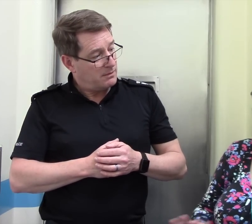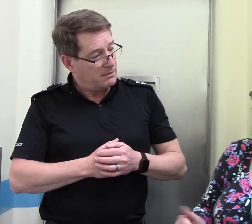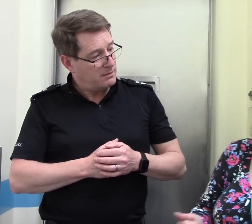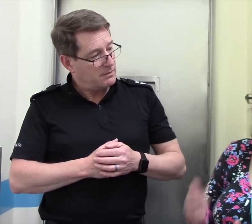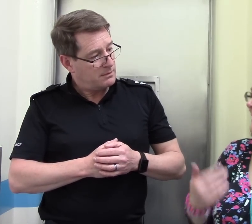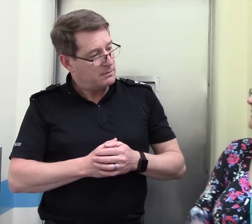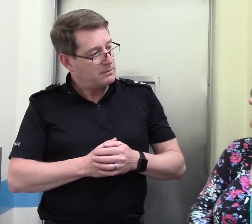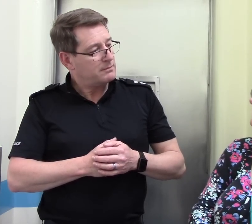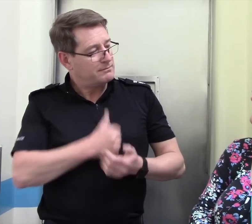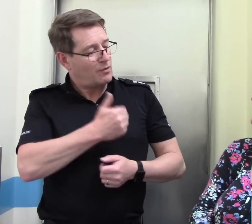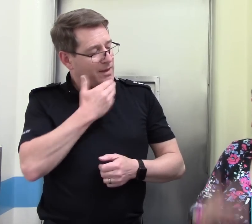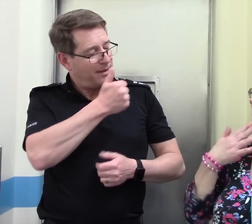Catherine: I think that's it.